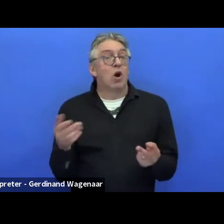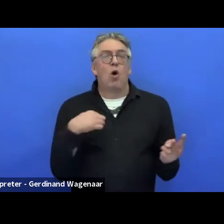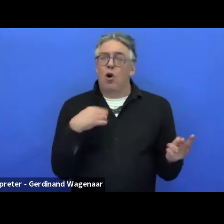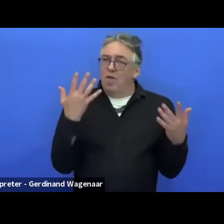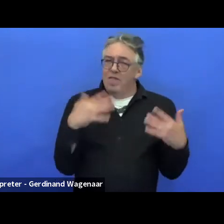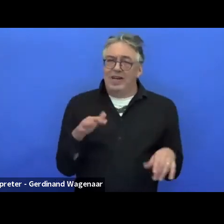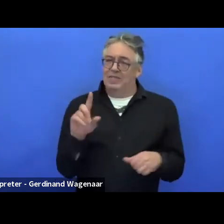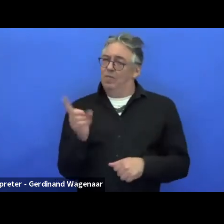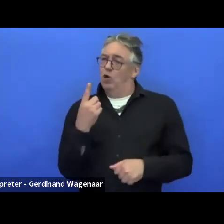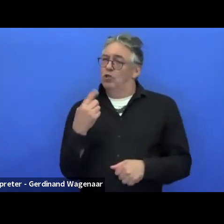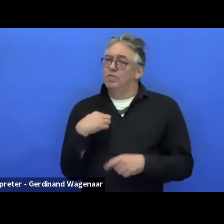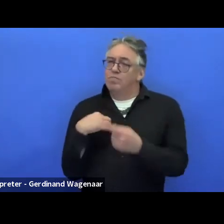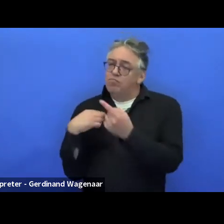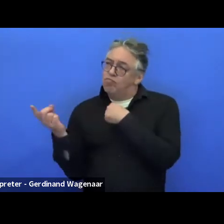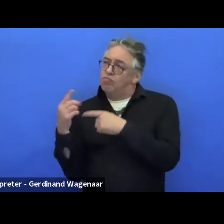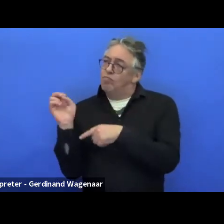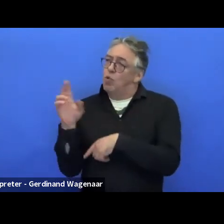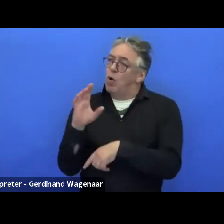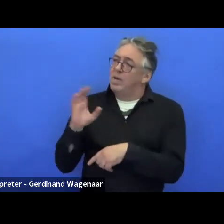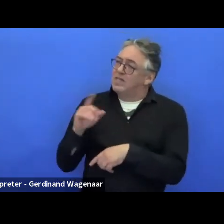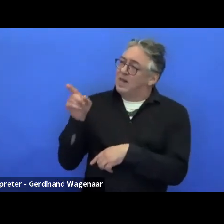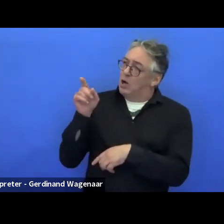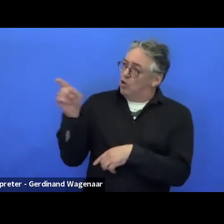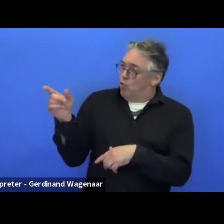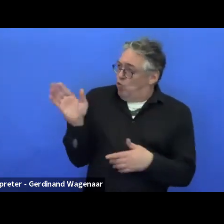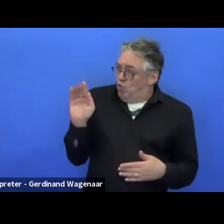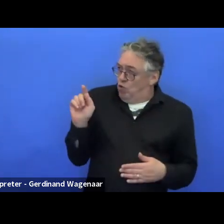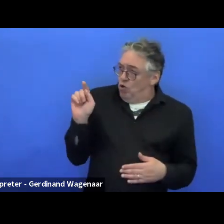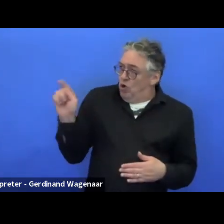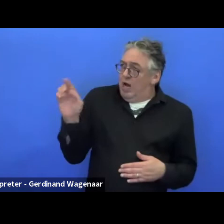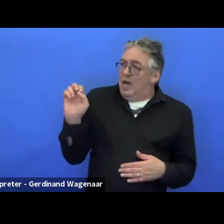to find out how it implements and meets these standards,